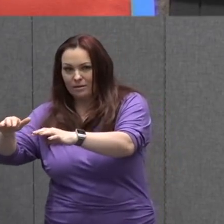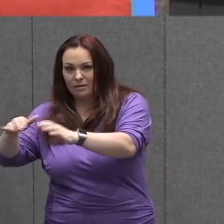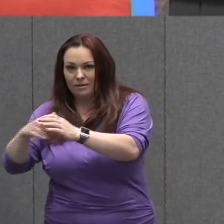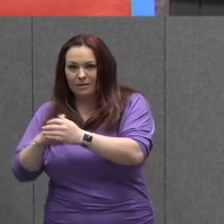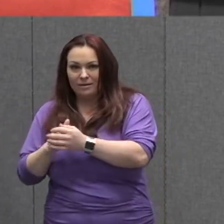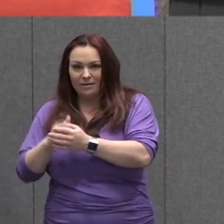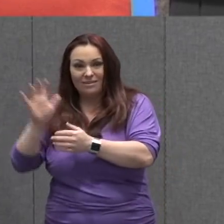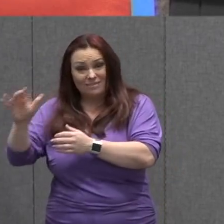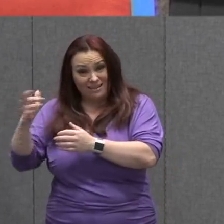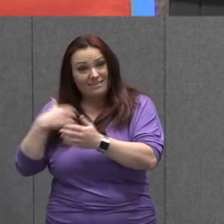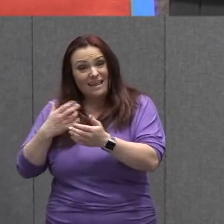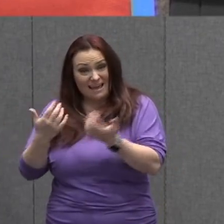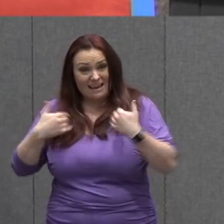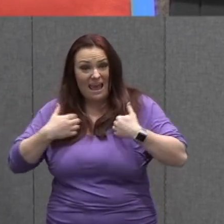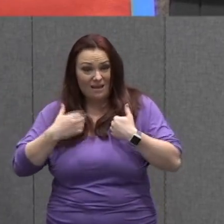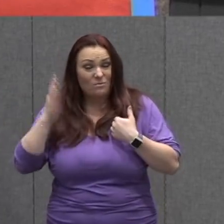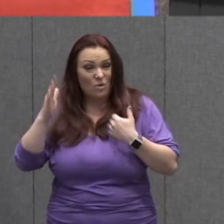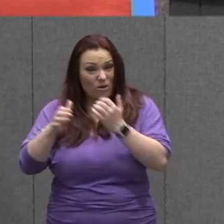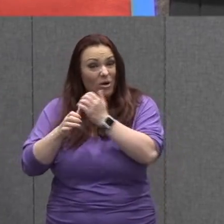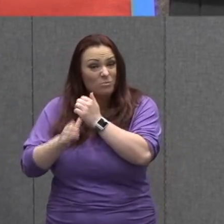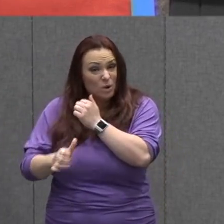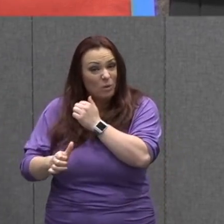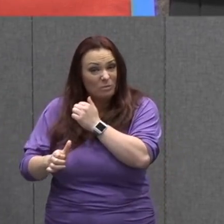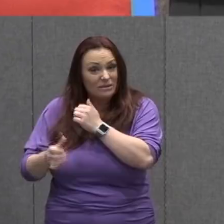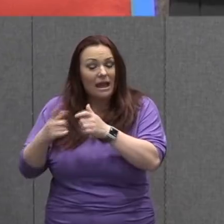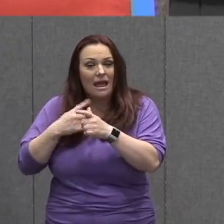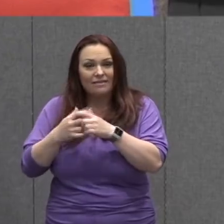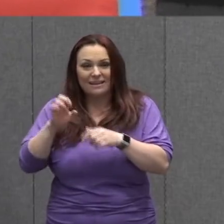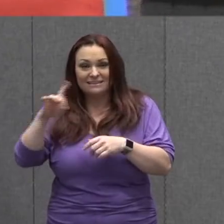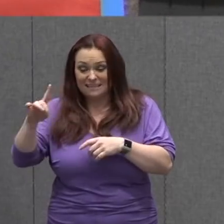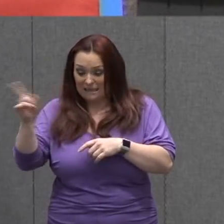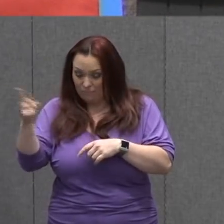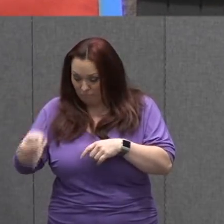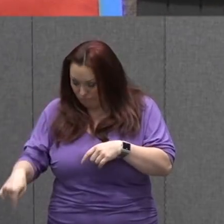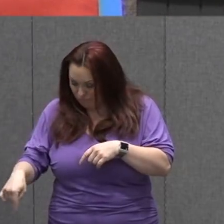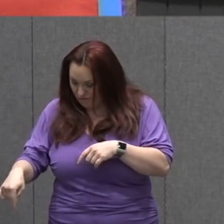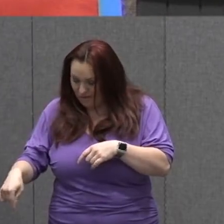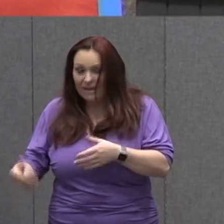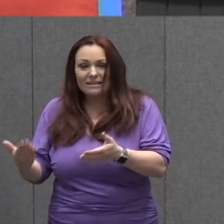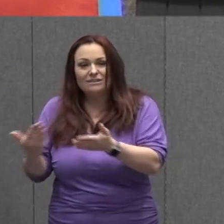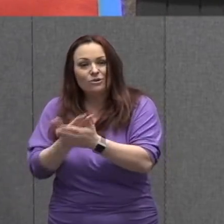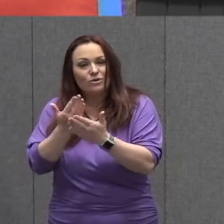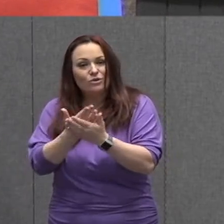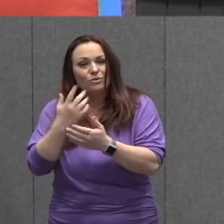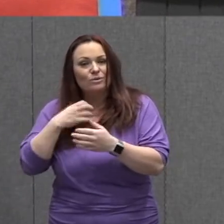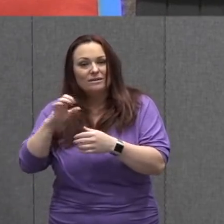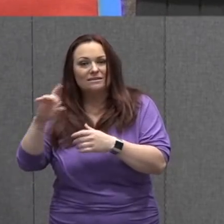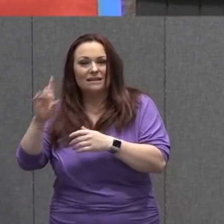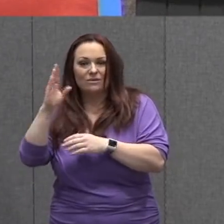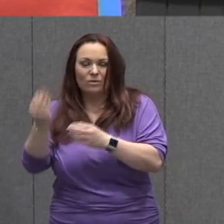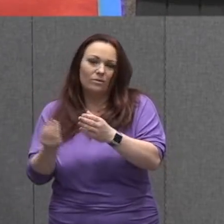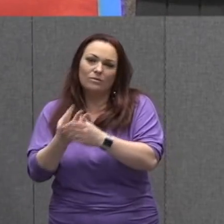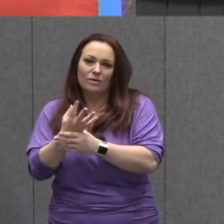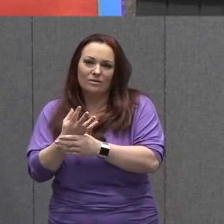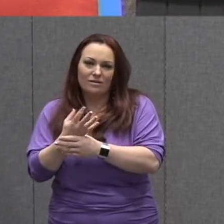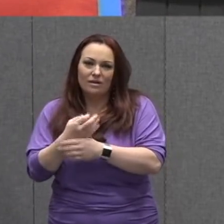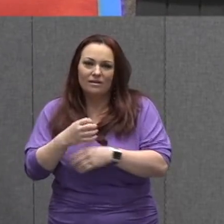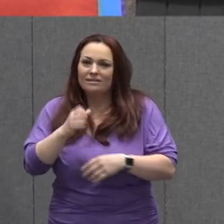and then that animal will poop, and the seed will come out. And that's where the new seed will grow. That's not how I would like to travel